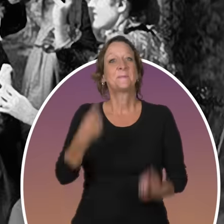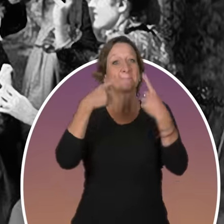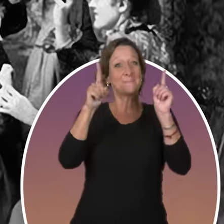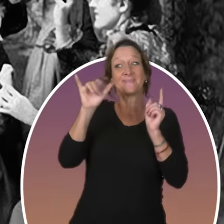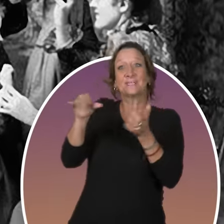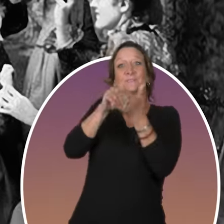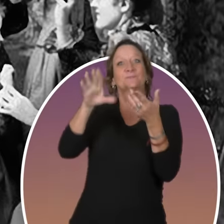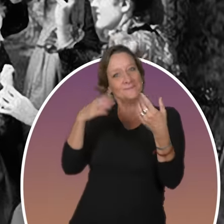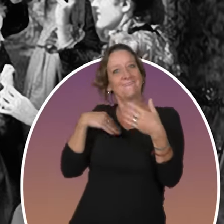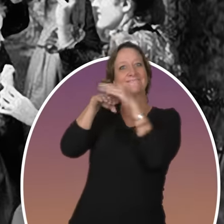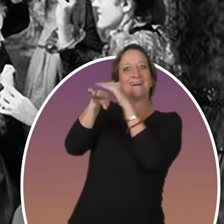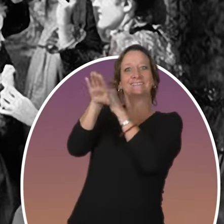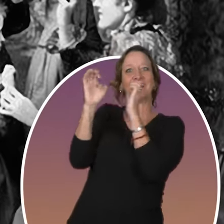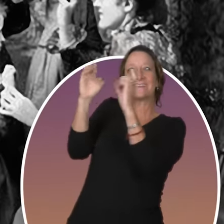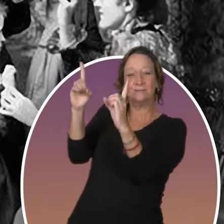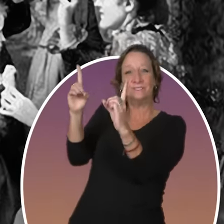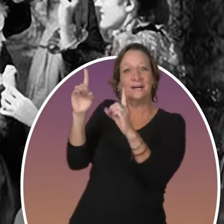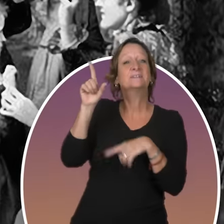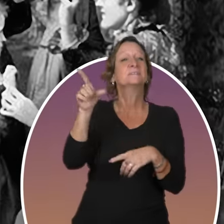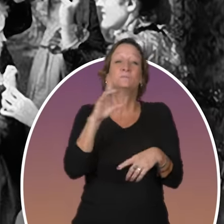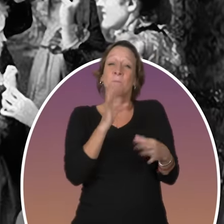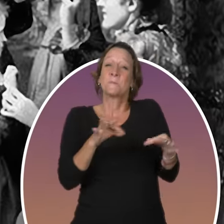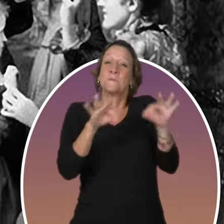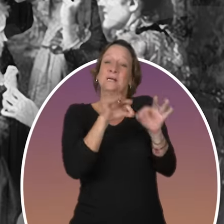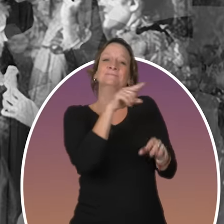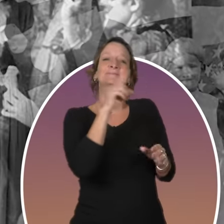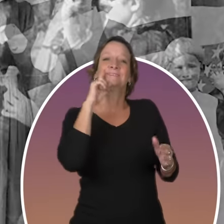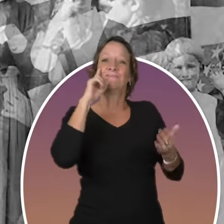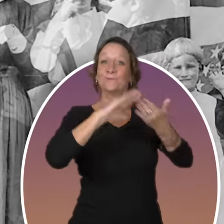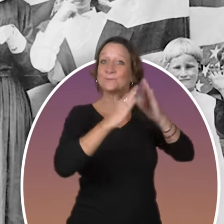Finally, these students had access to education, but even more importantly,